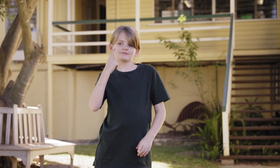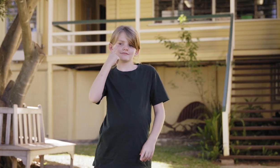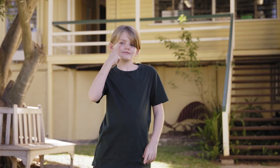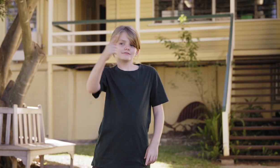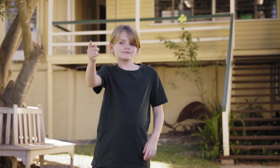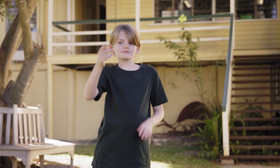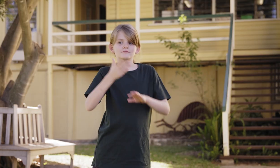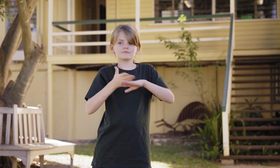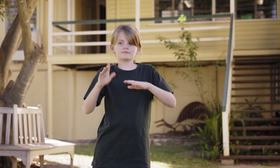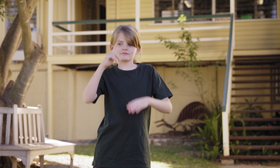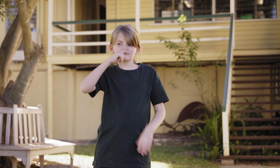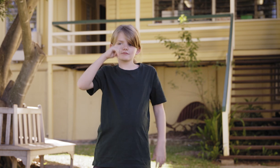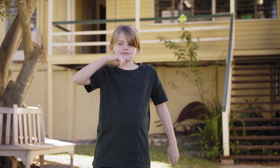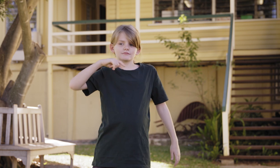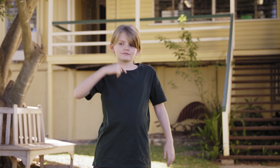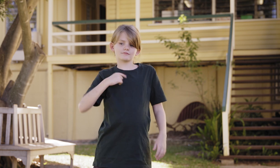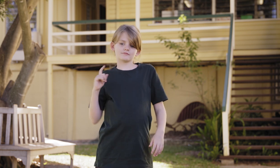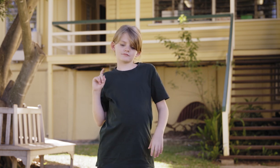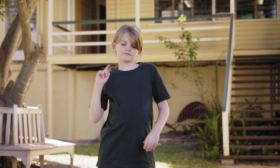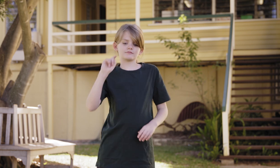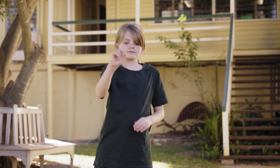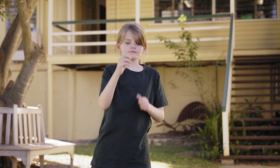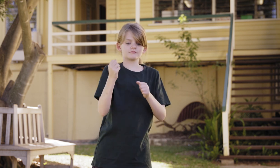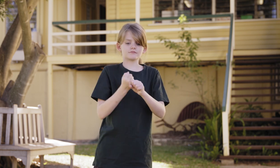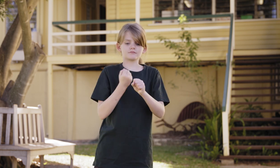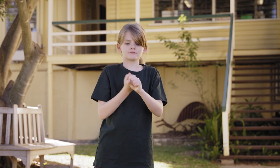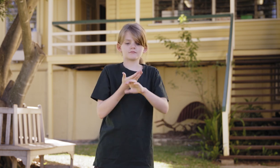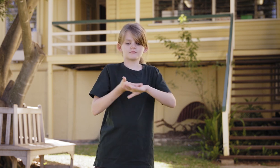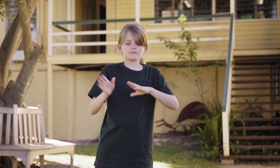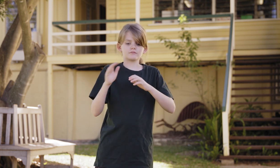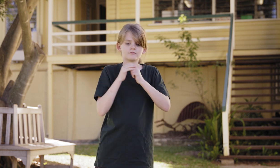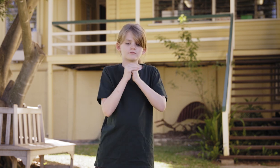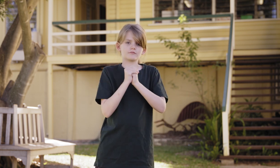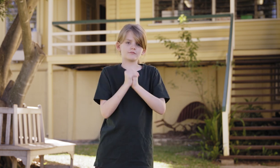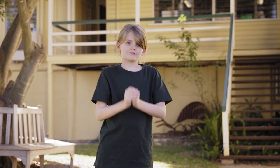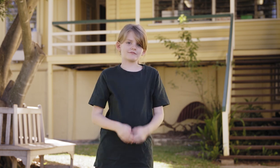When I see new people, I like to go up and make new friends.